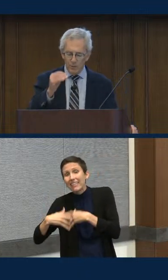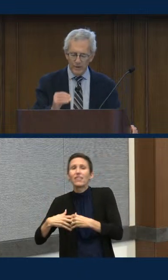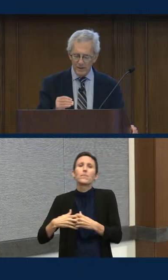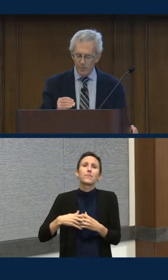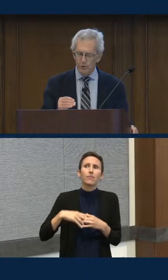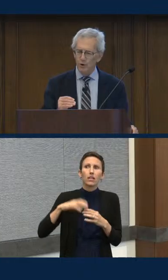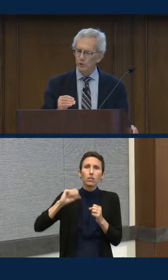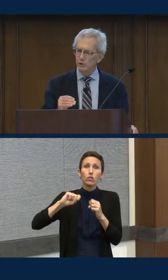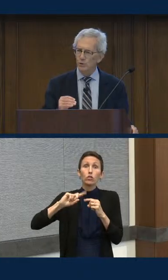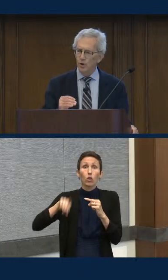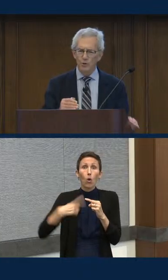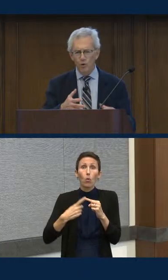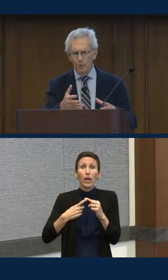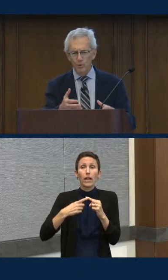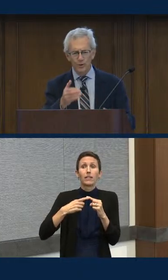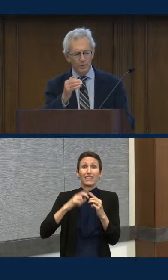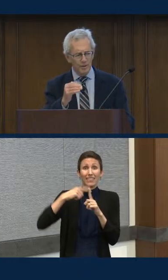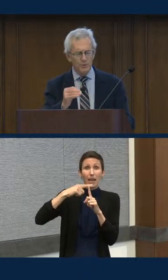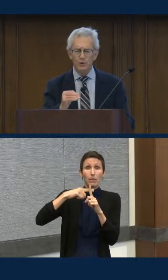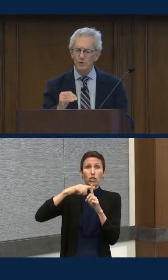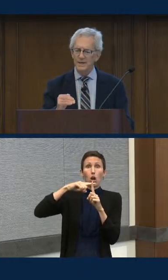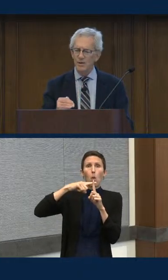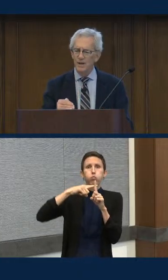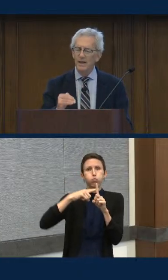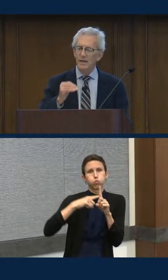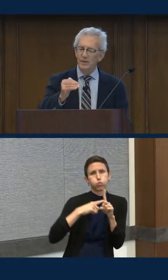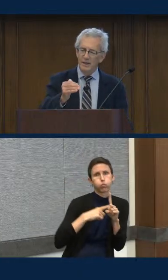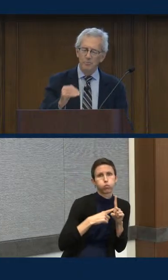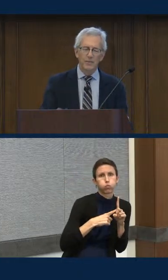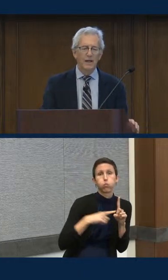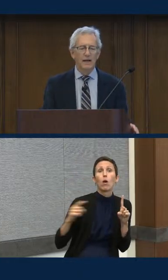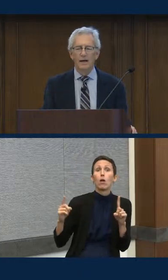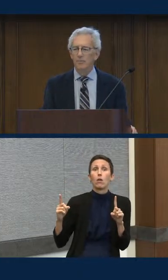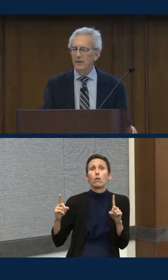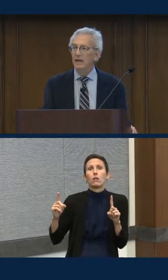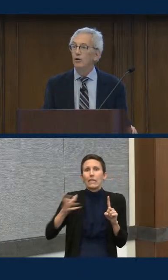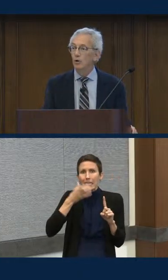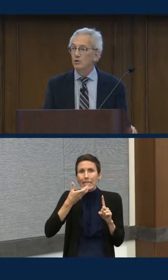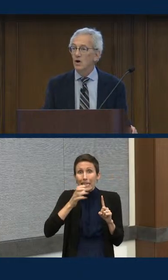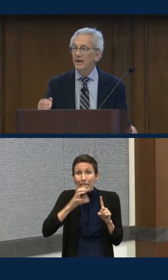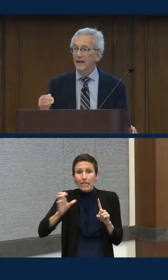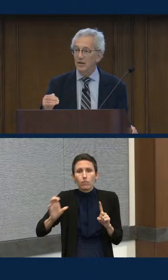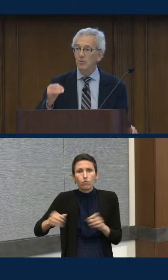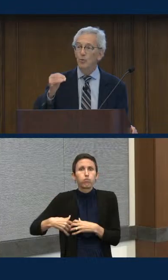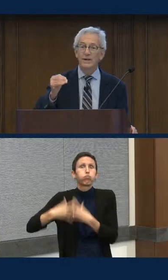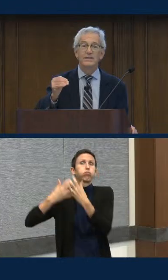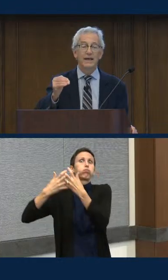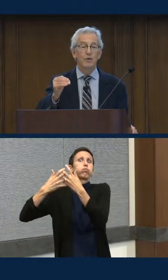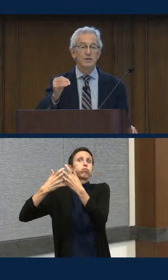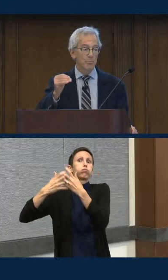you open a window, temperature goes down the heater goes on and